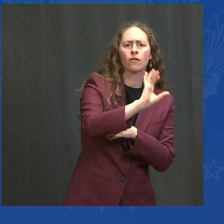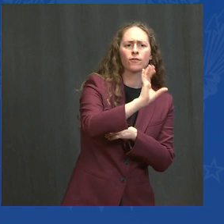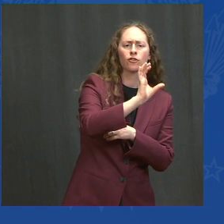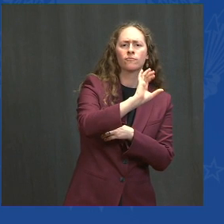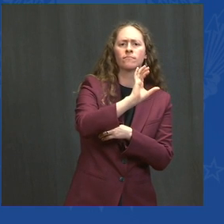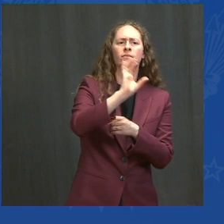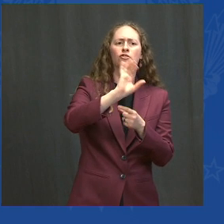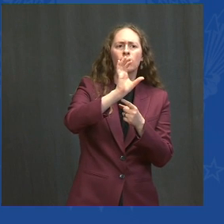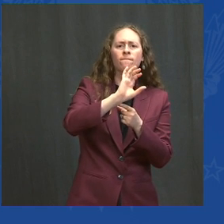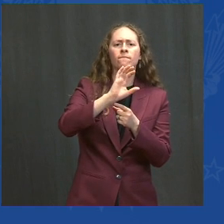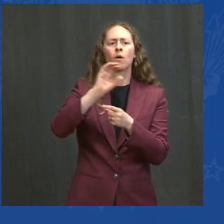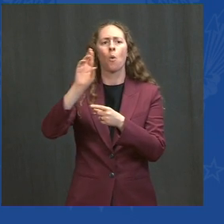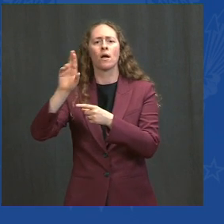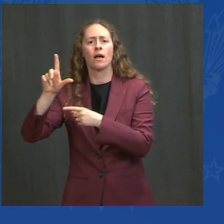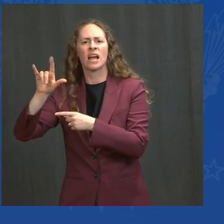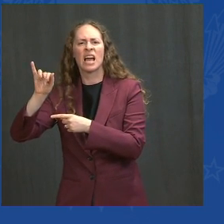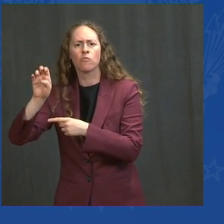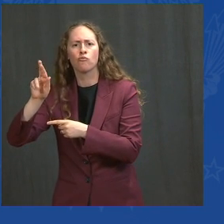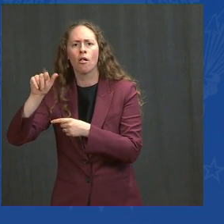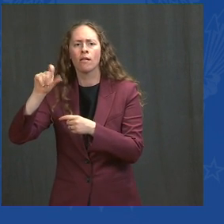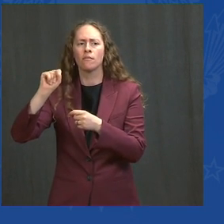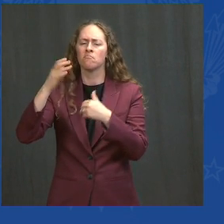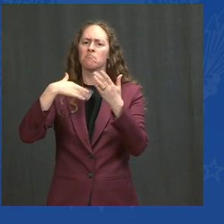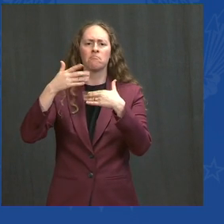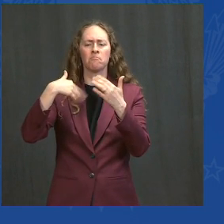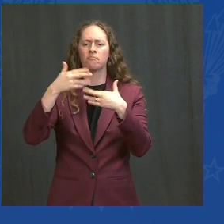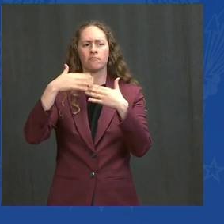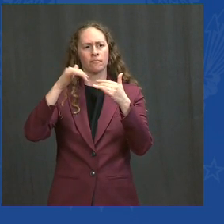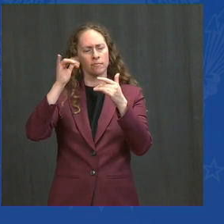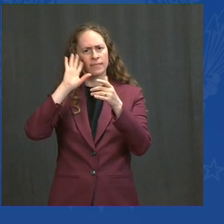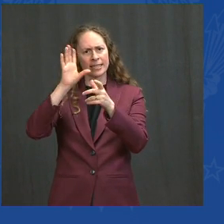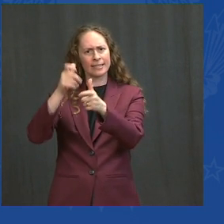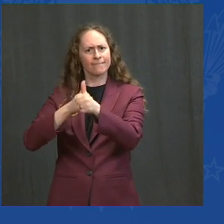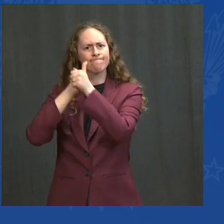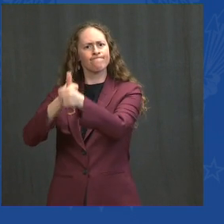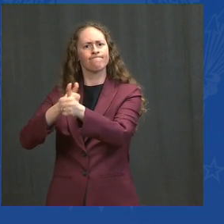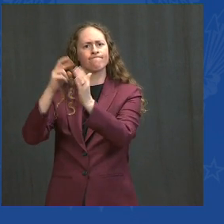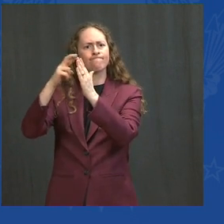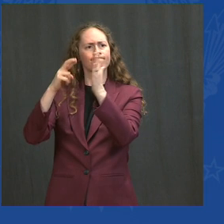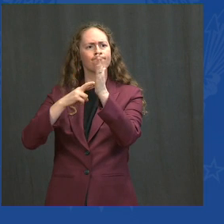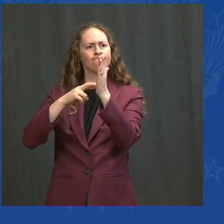not just hardworking, middle-class Americans. And there's a lot of important investments in this deal